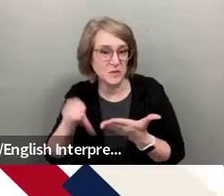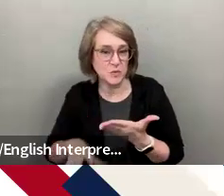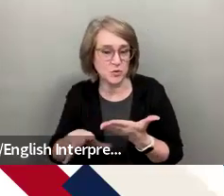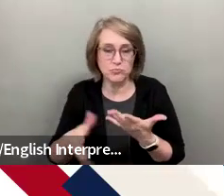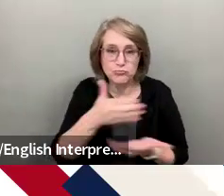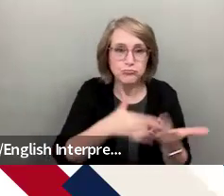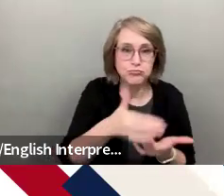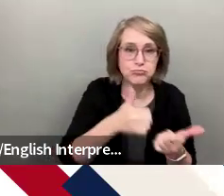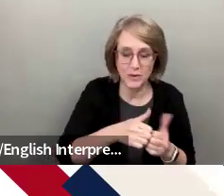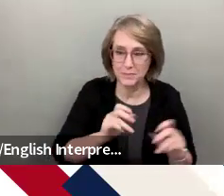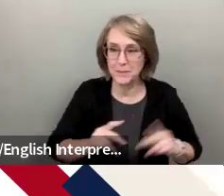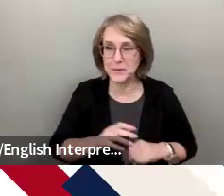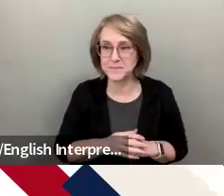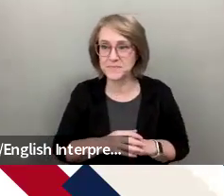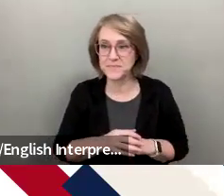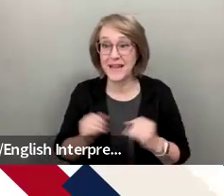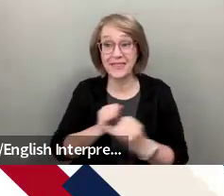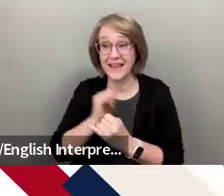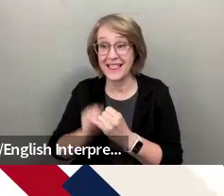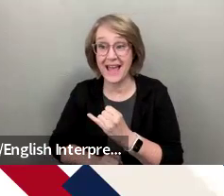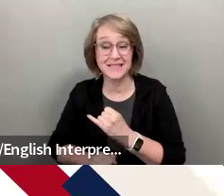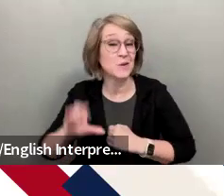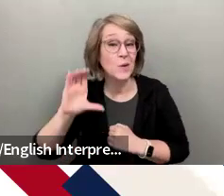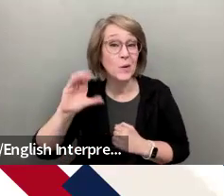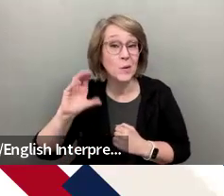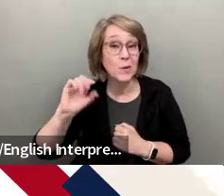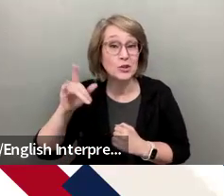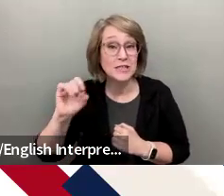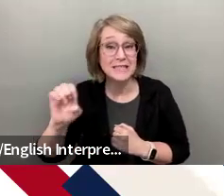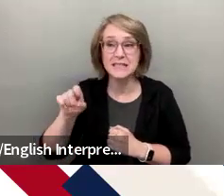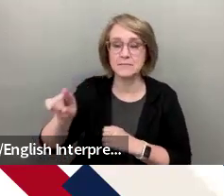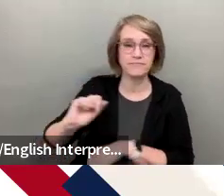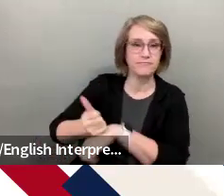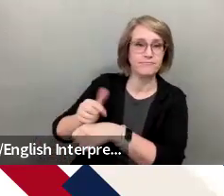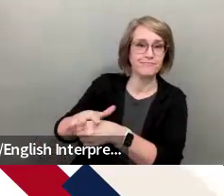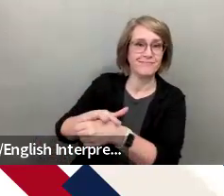AND THEN THAT TAKES US TO THE TRACTOR SUPPLY STORE IN COCHISE COUNTY. WE HAD THREE STUDENTS